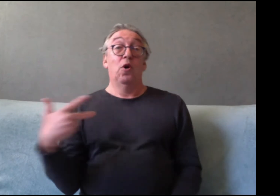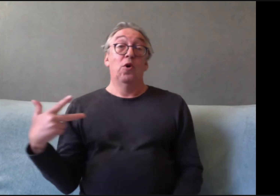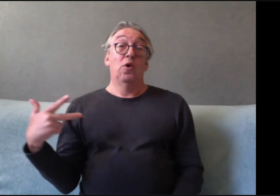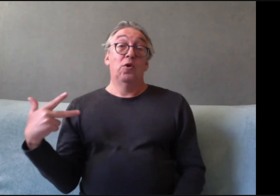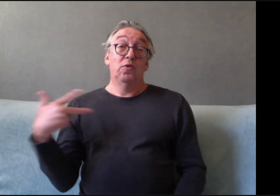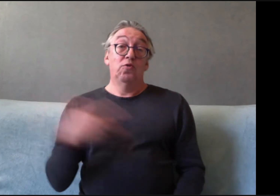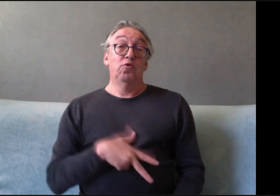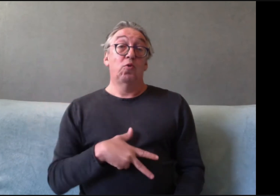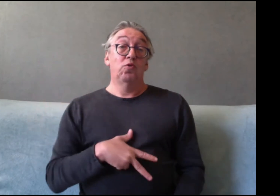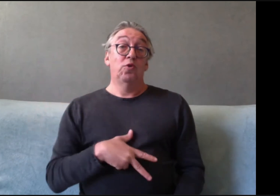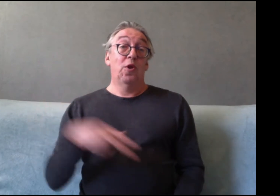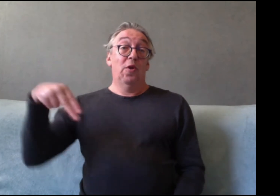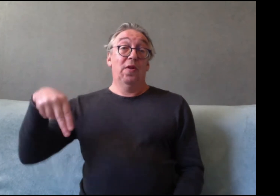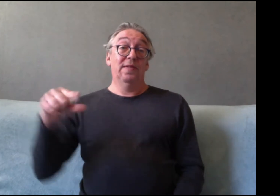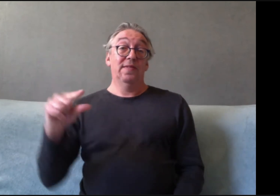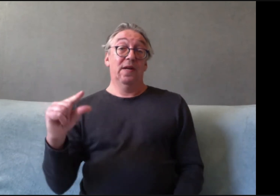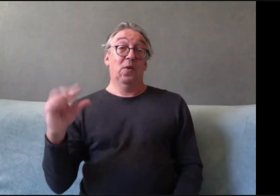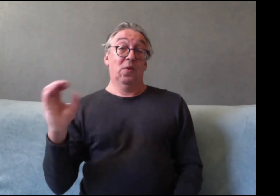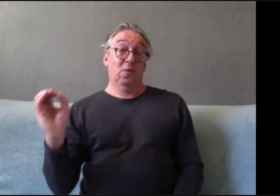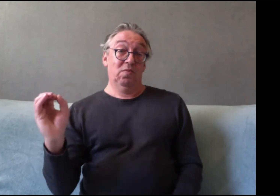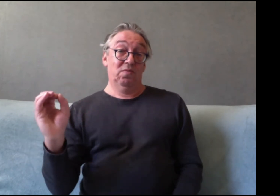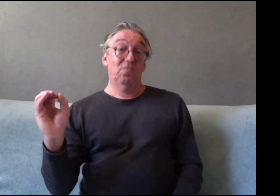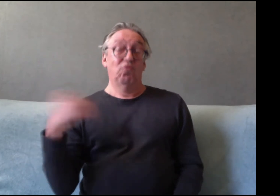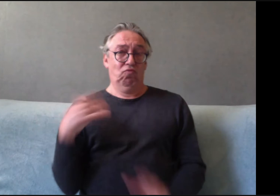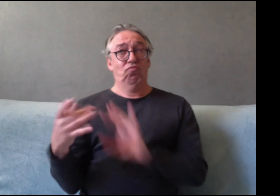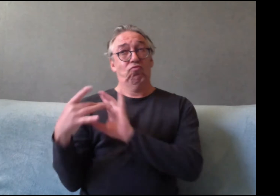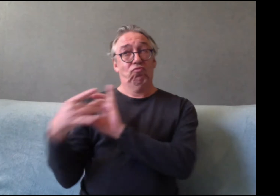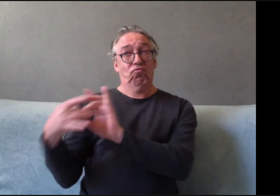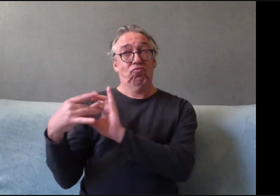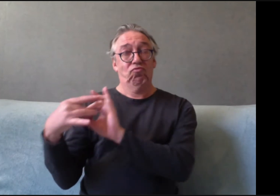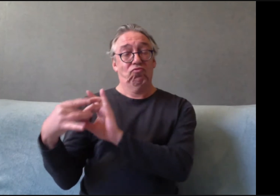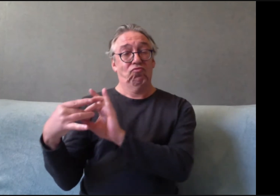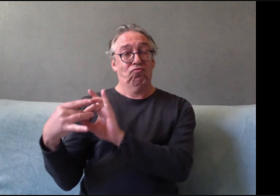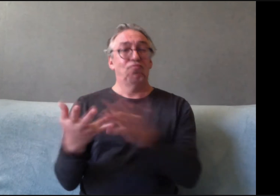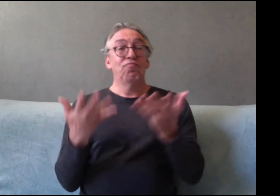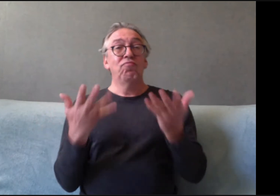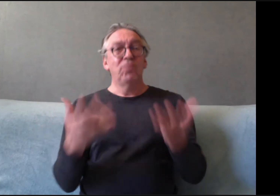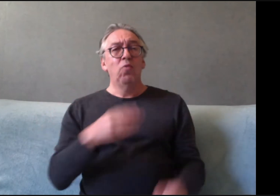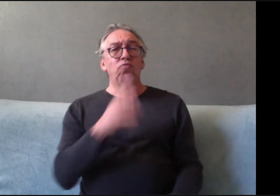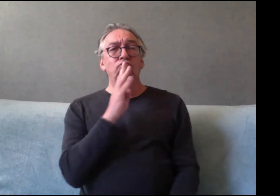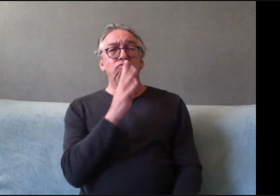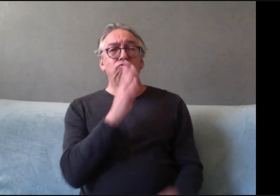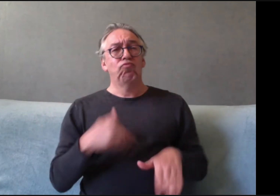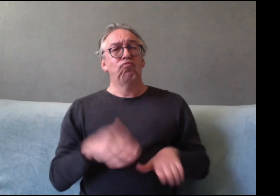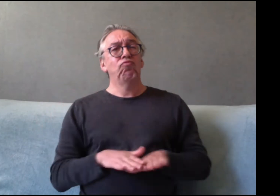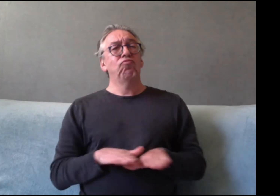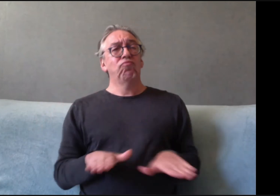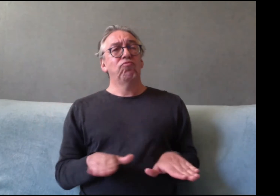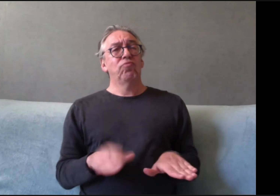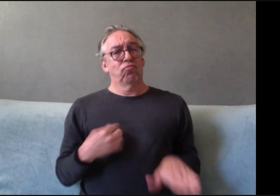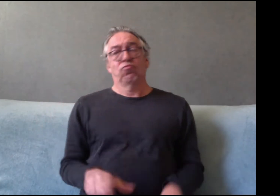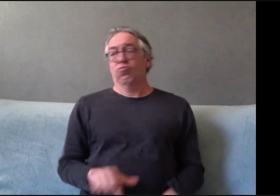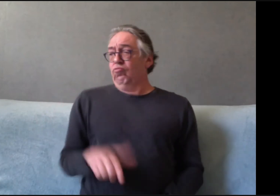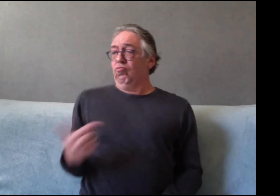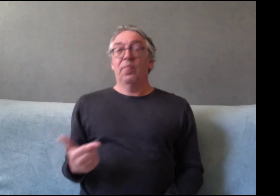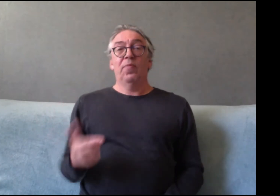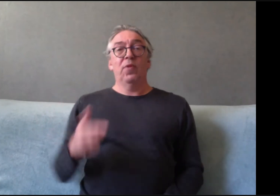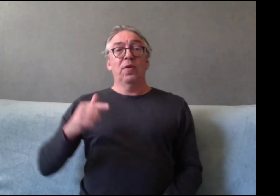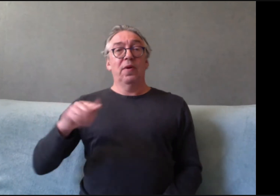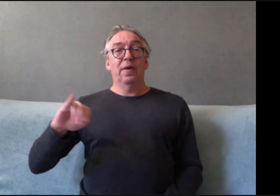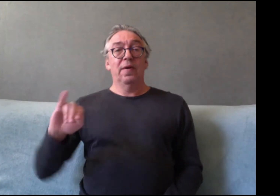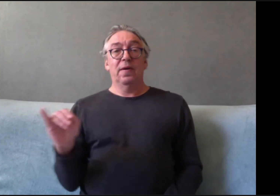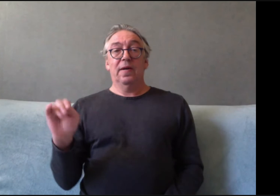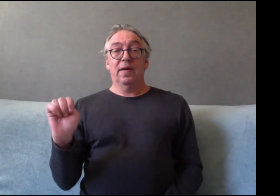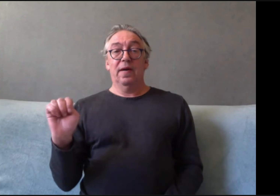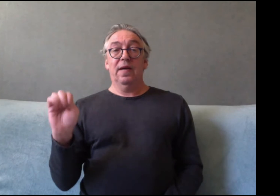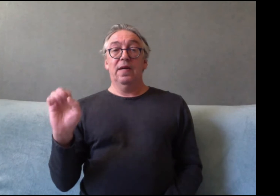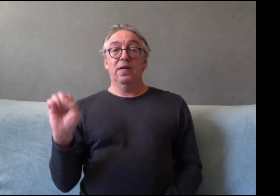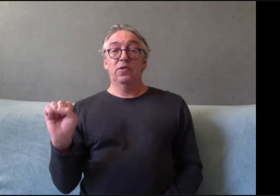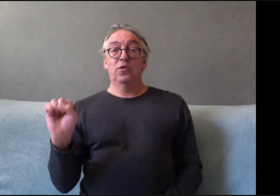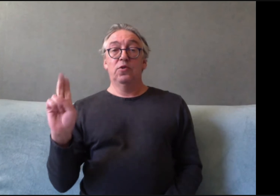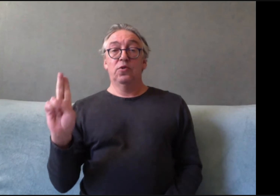I'll ask my colleague JesÃºs to present with more detail other questions